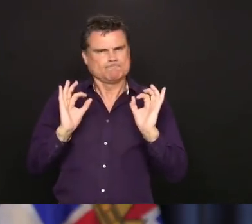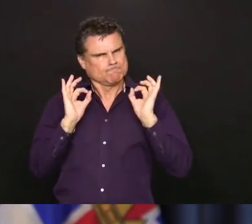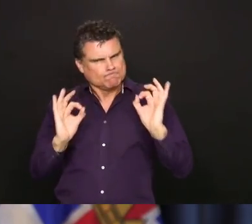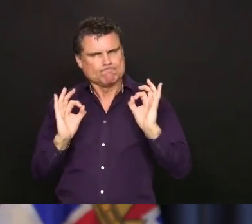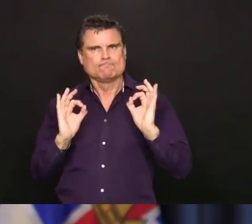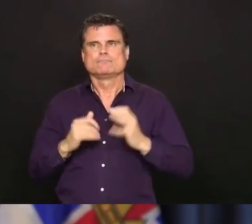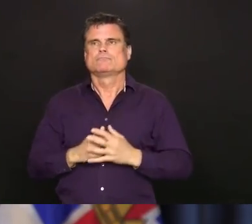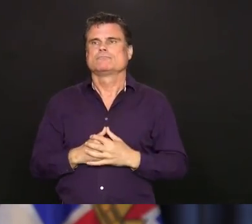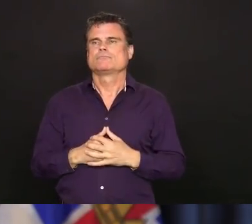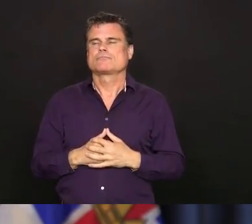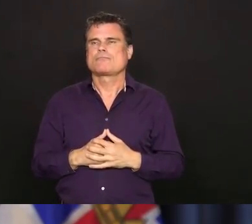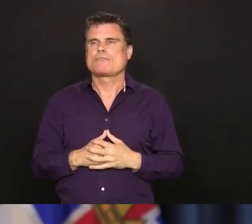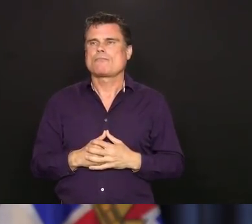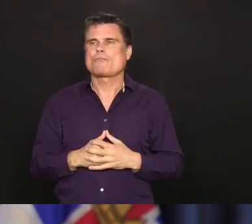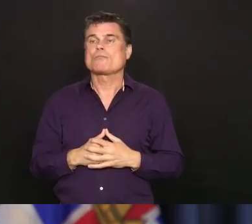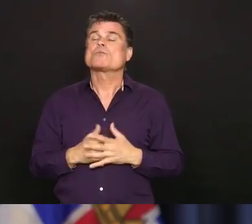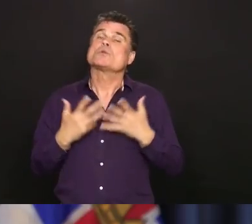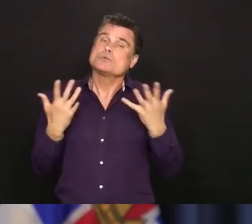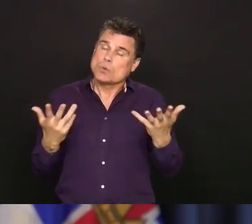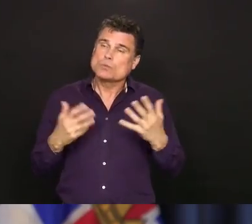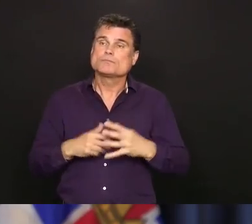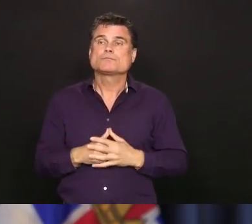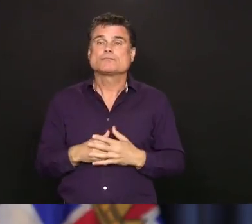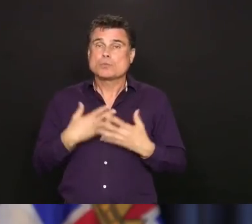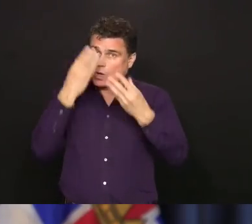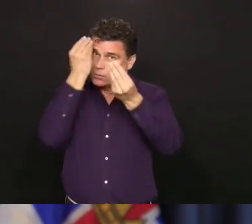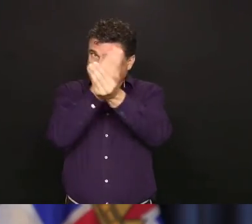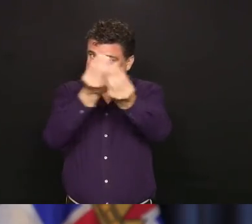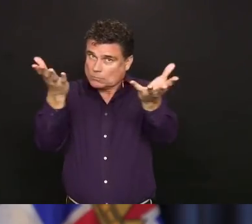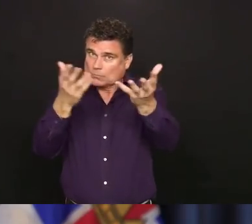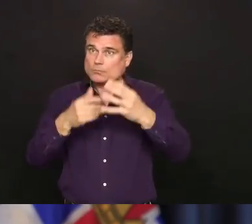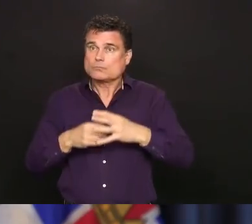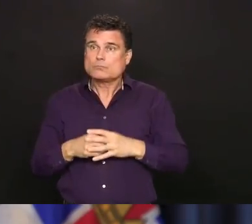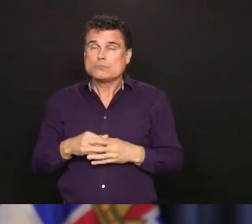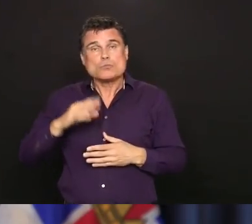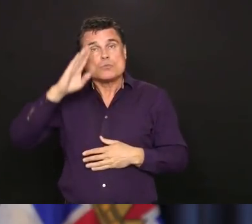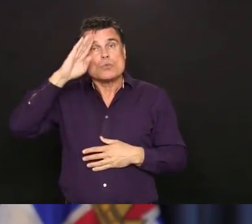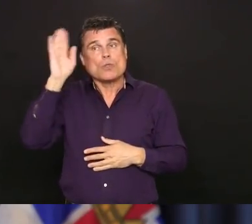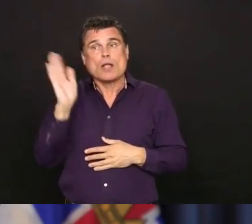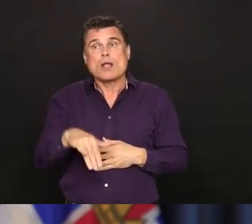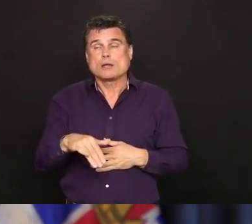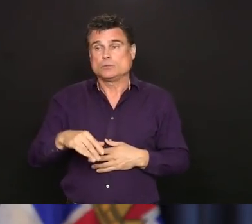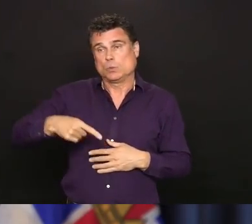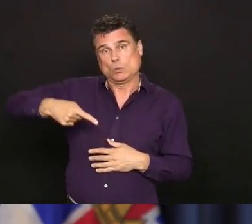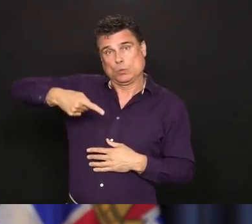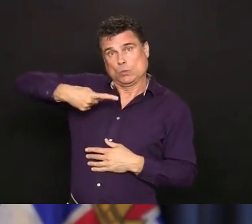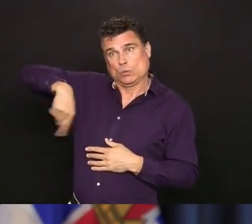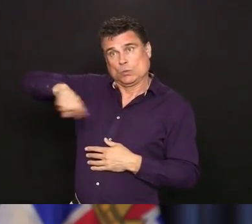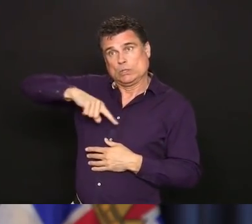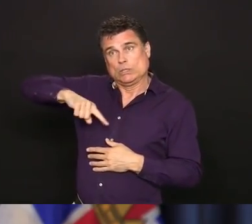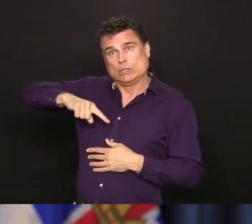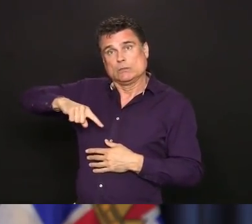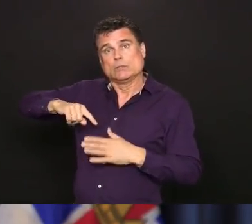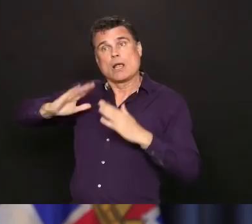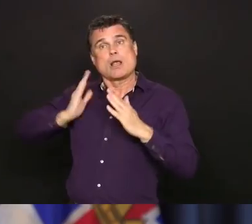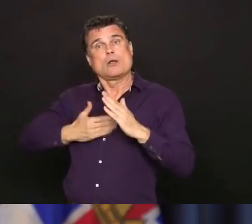in that context give a summary of the PPE we've received through our own